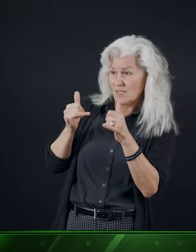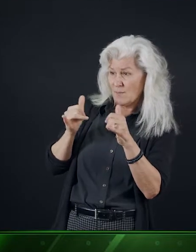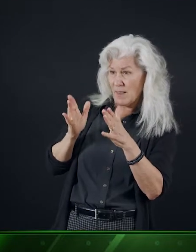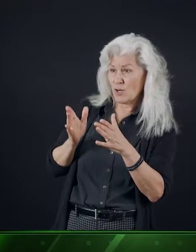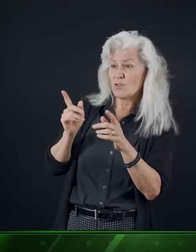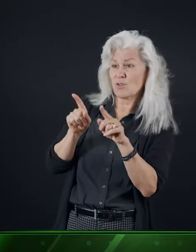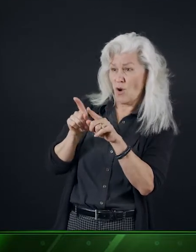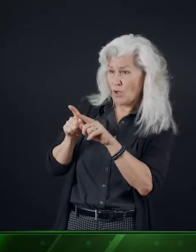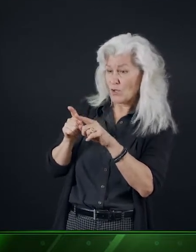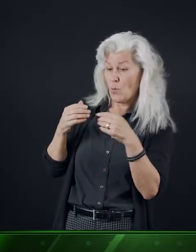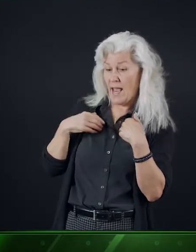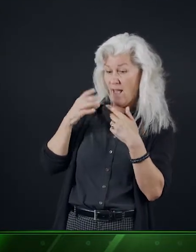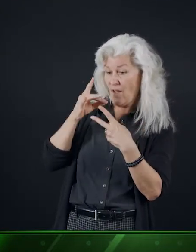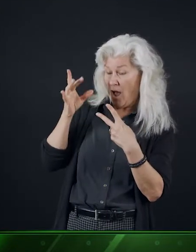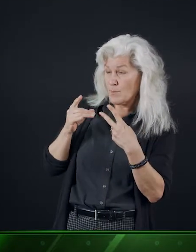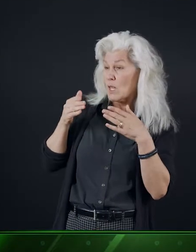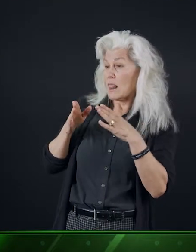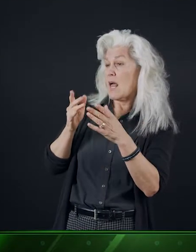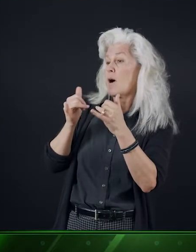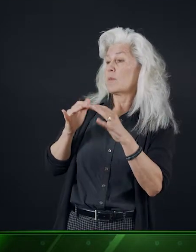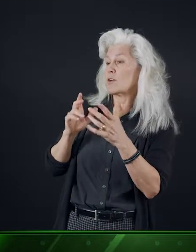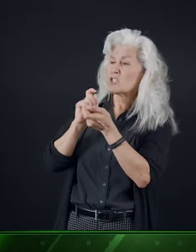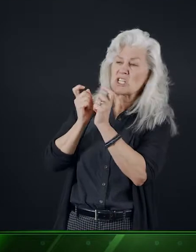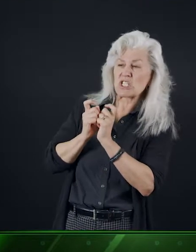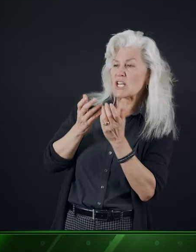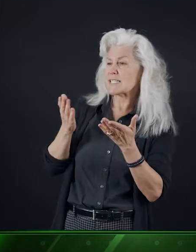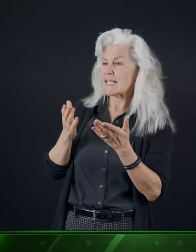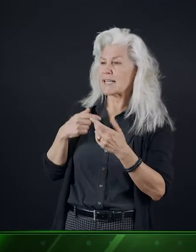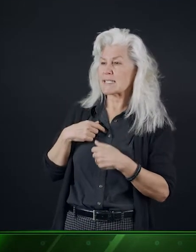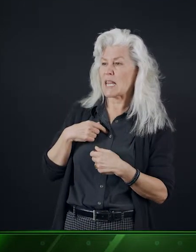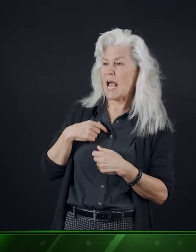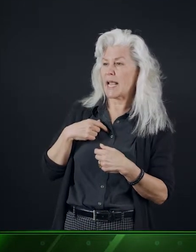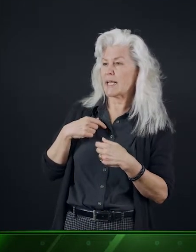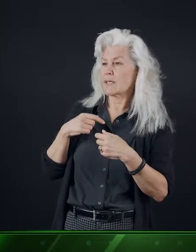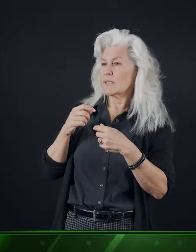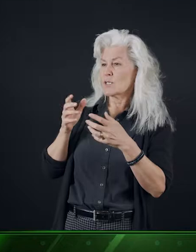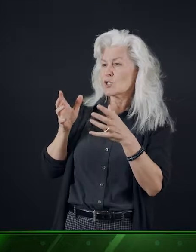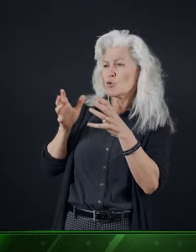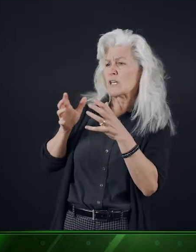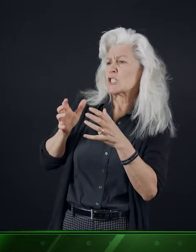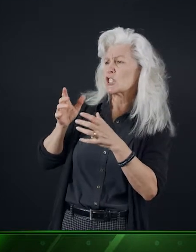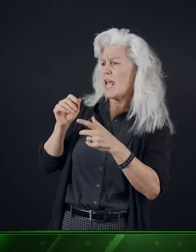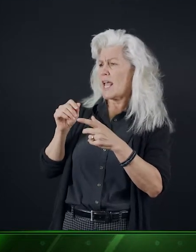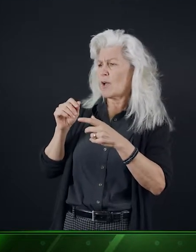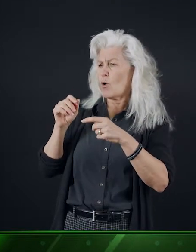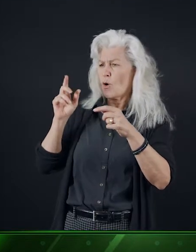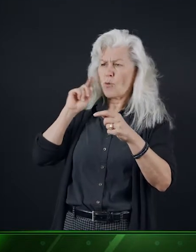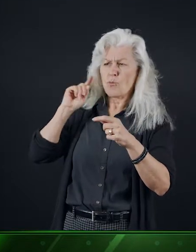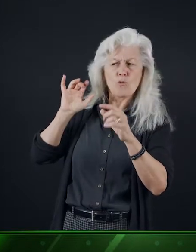that allows players to adjust things like radial blur, screen shake, the amount of full screen effects, and more to help them configure